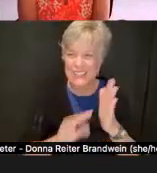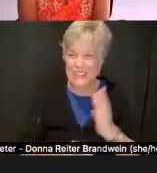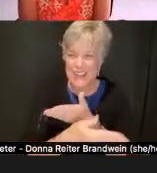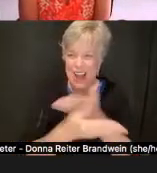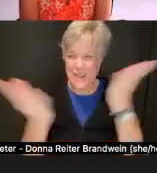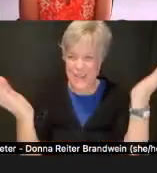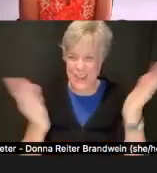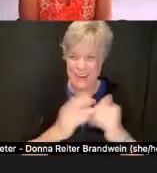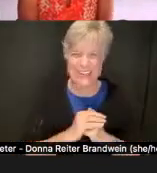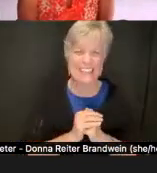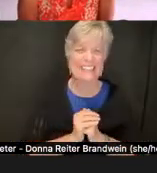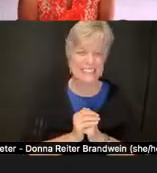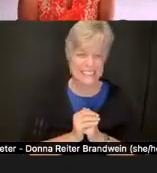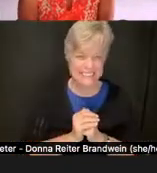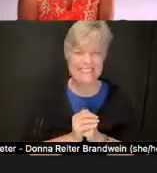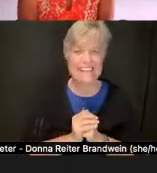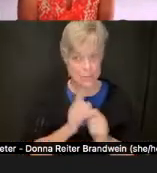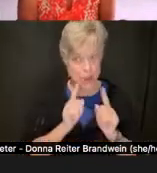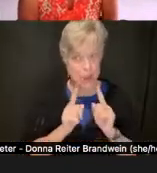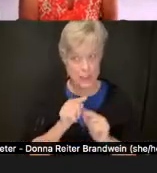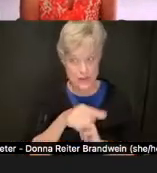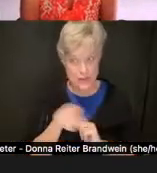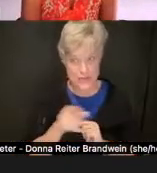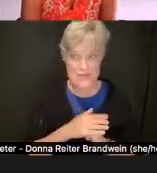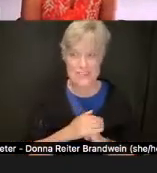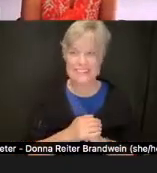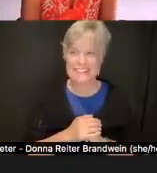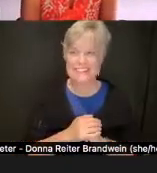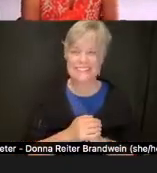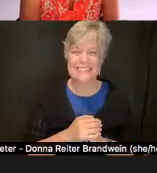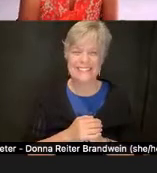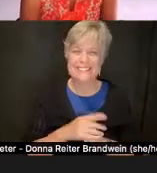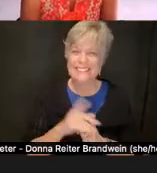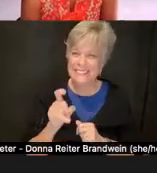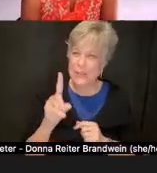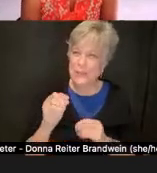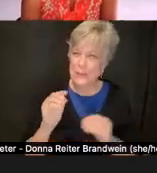that, yeah, we need to do more research.